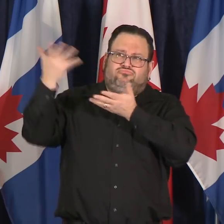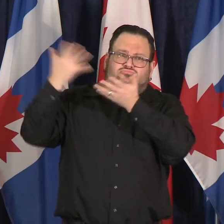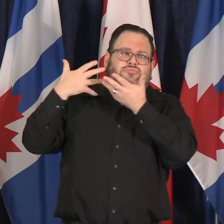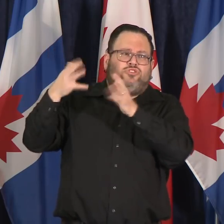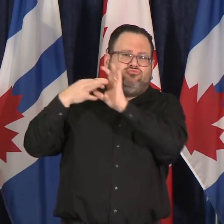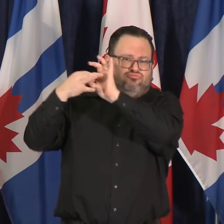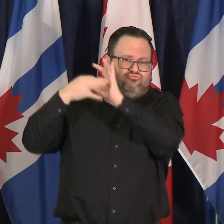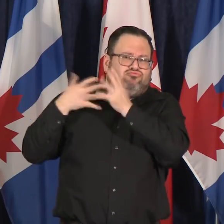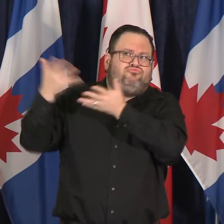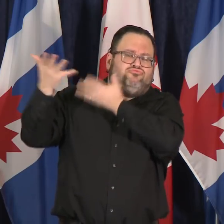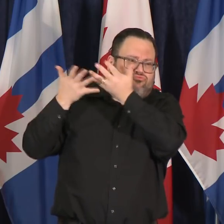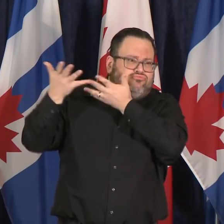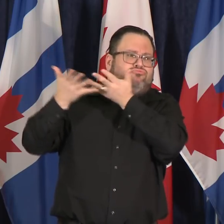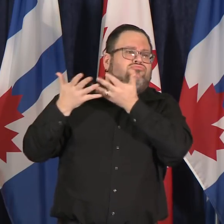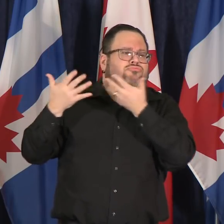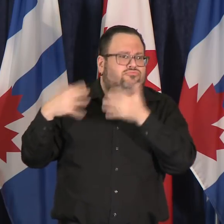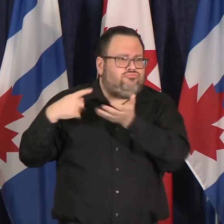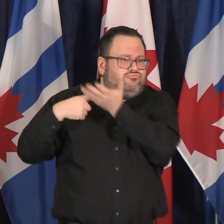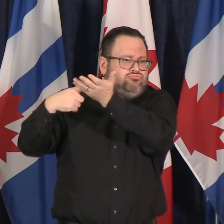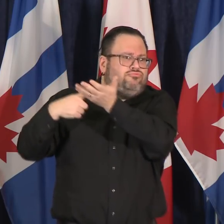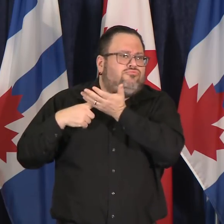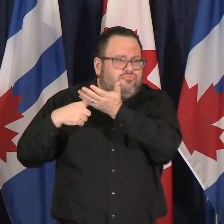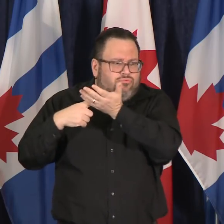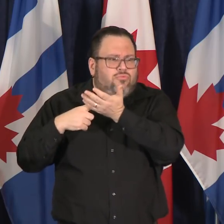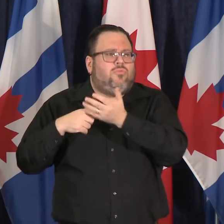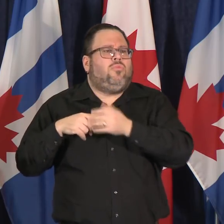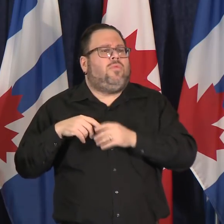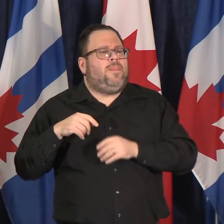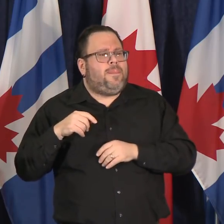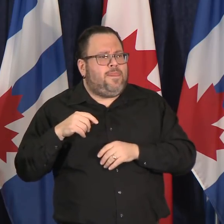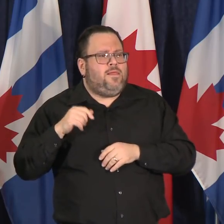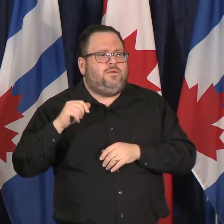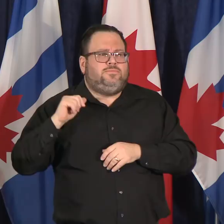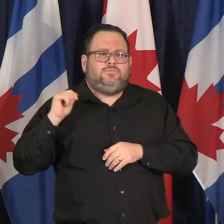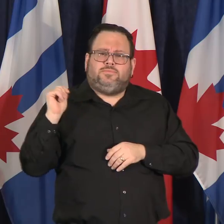the same science in order to inform our efforts and our response and when it